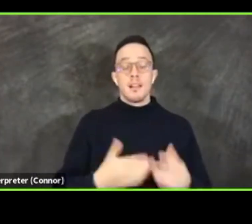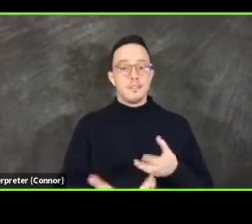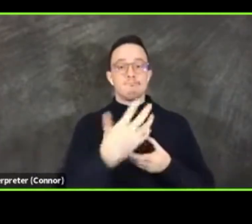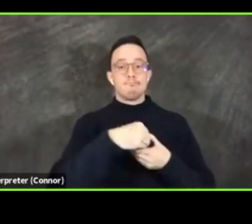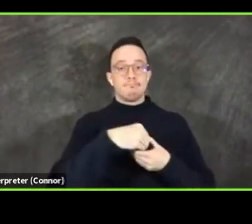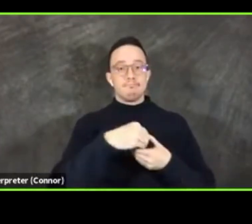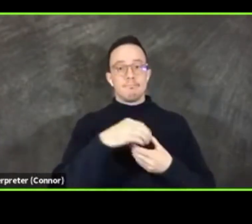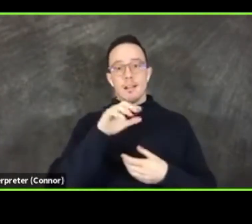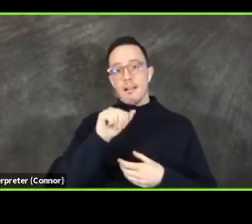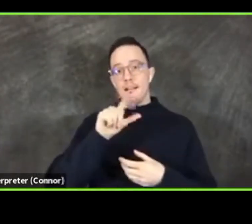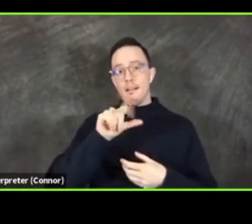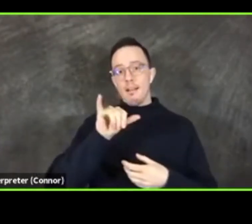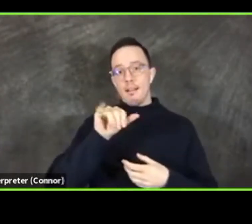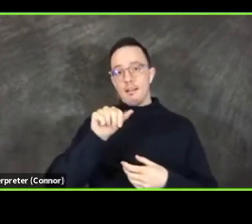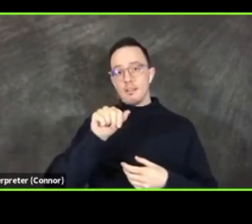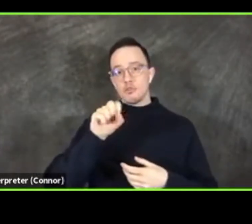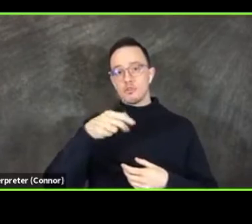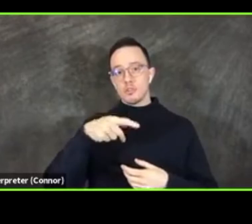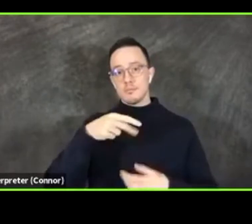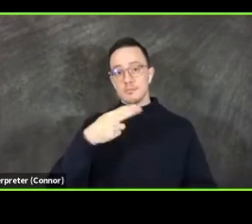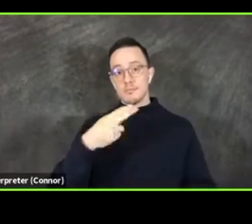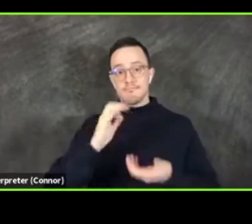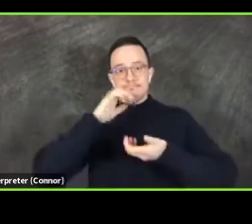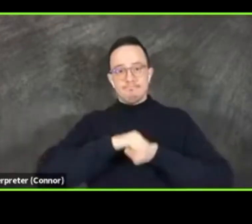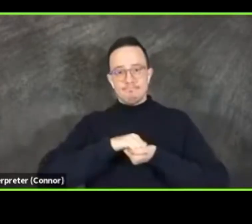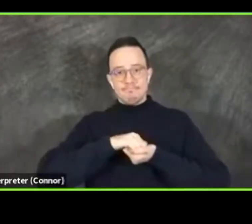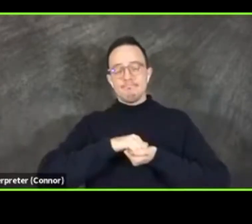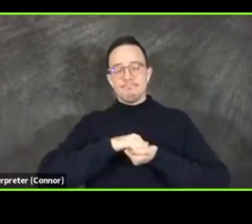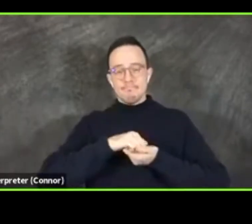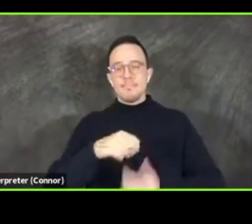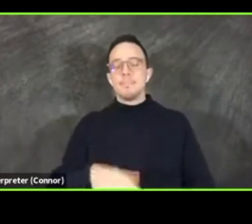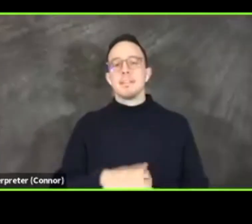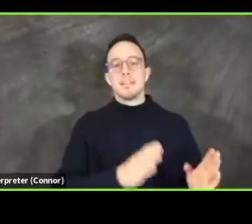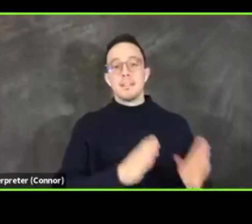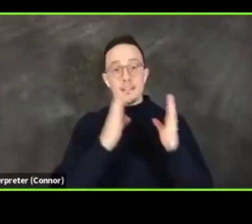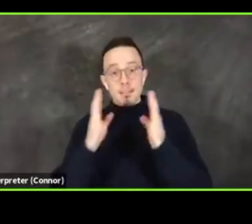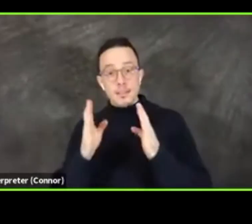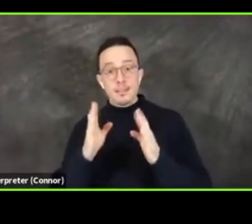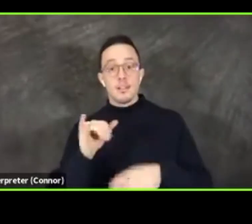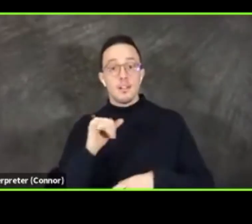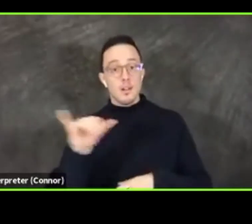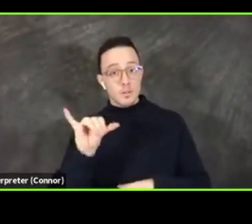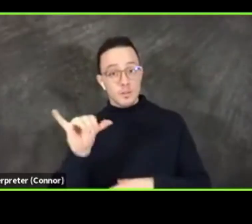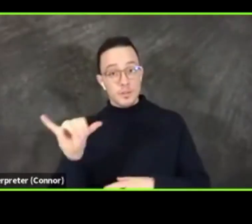ENSURING OUR LEARNING IS FOLLOWED BY CONCRETE AND ACTIONABLE NEXT STEPS, AND